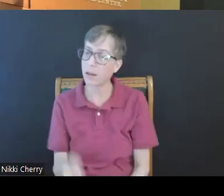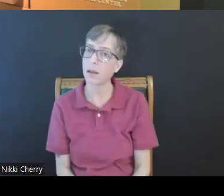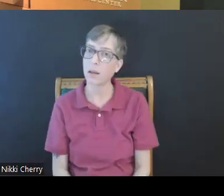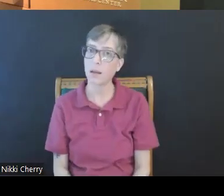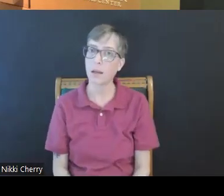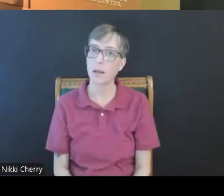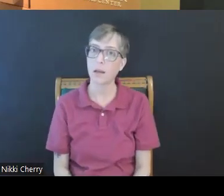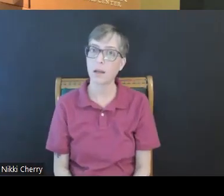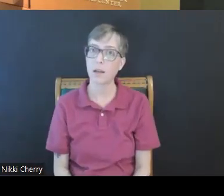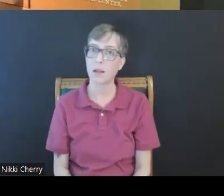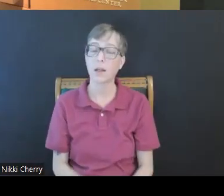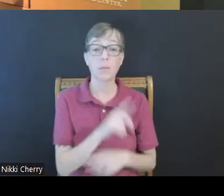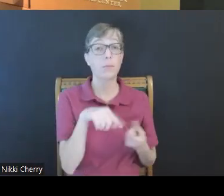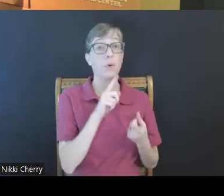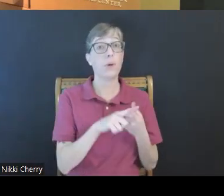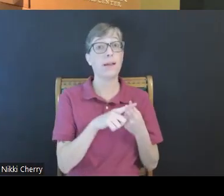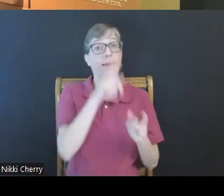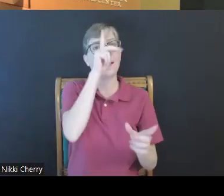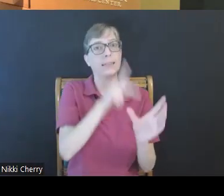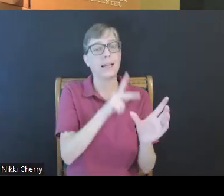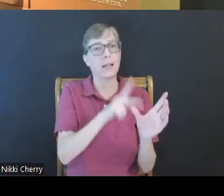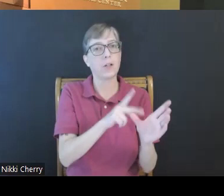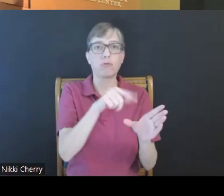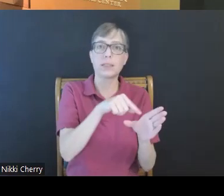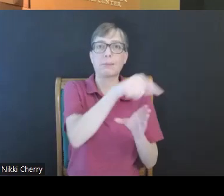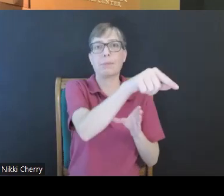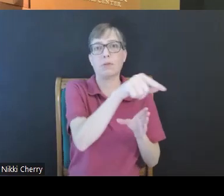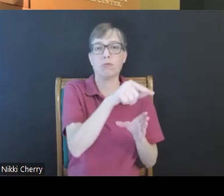they've been sick for a long time they're very very challenging they don't always respond to the